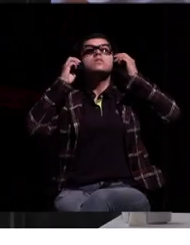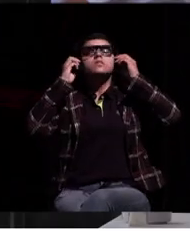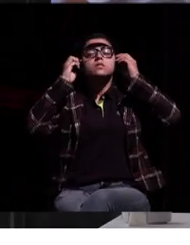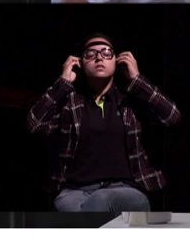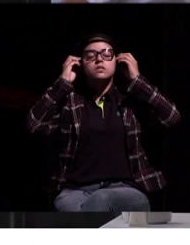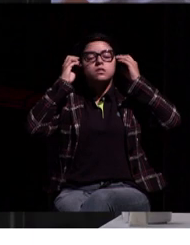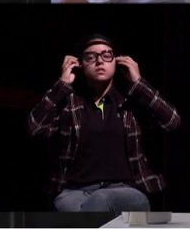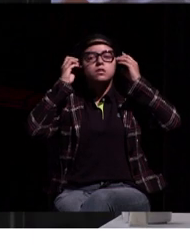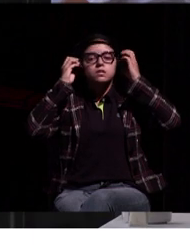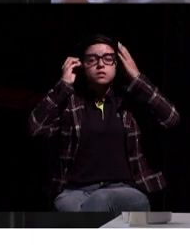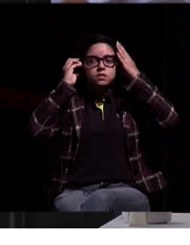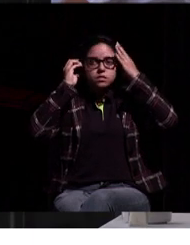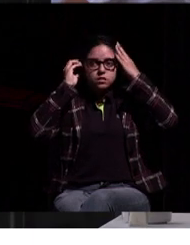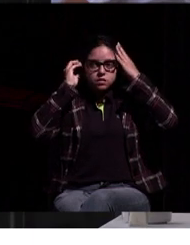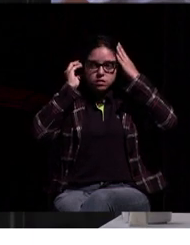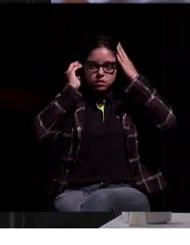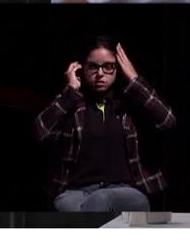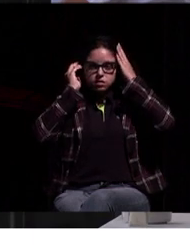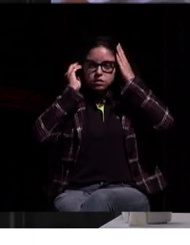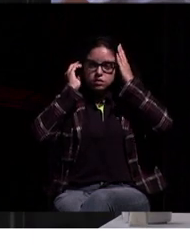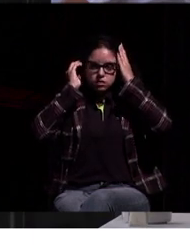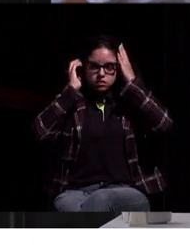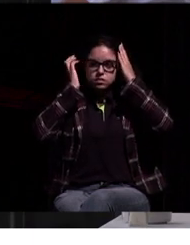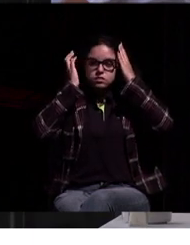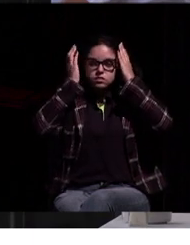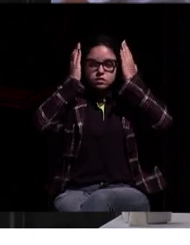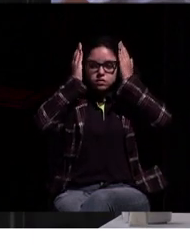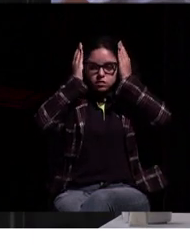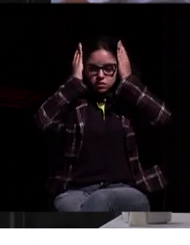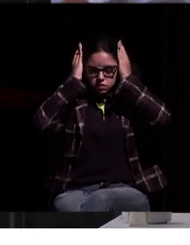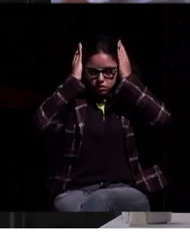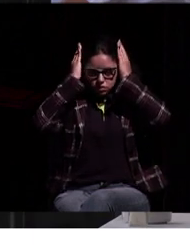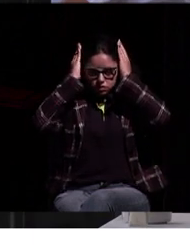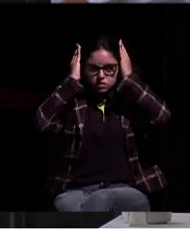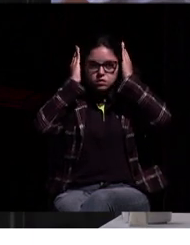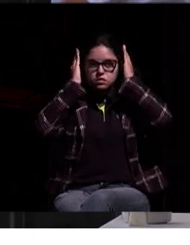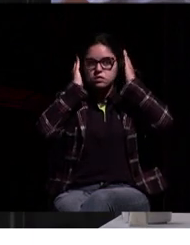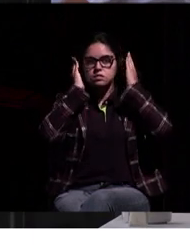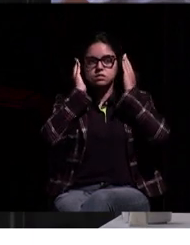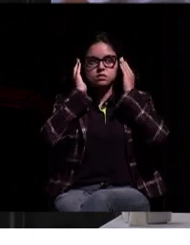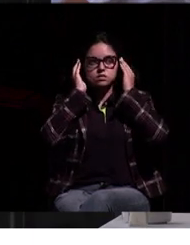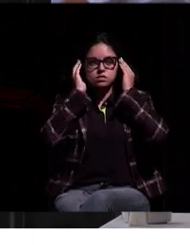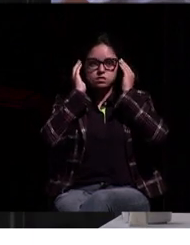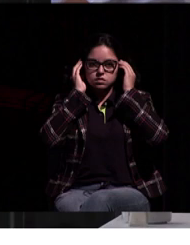If we set to think about... the present great causes